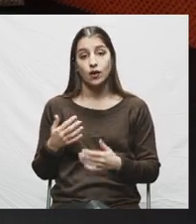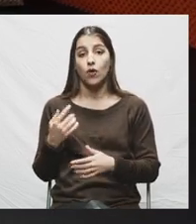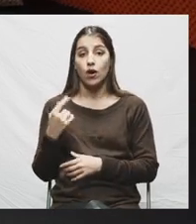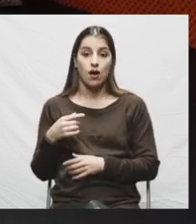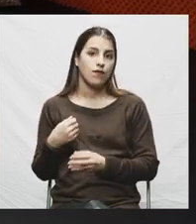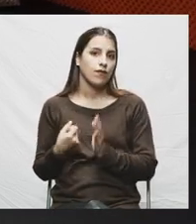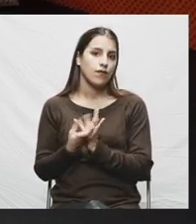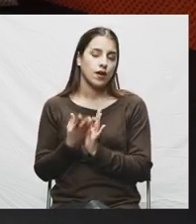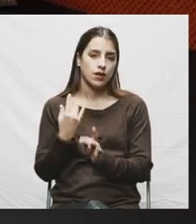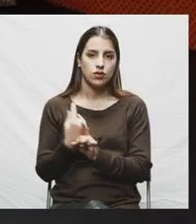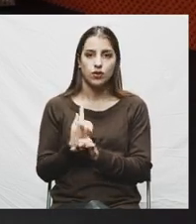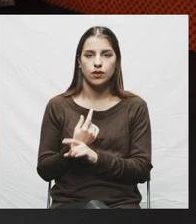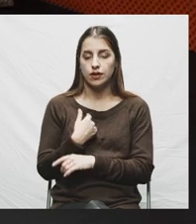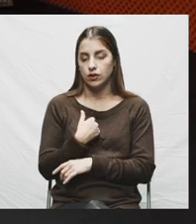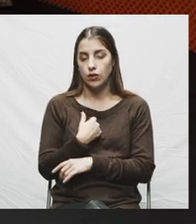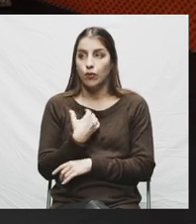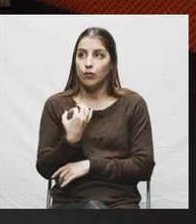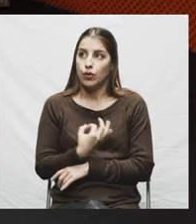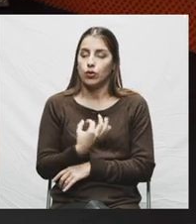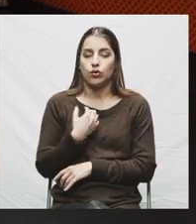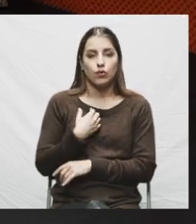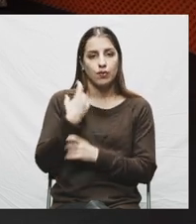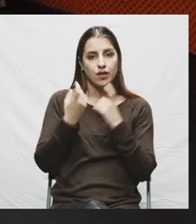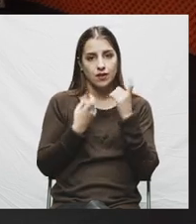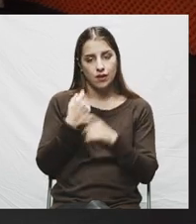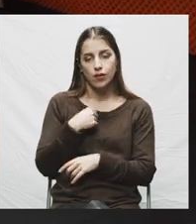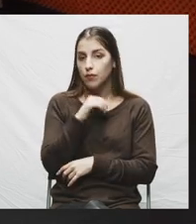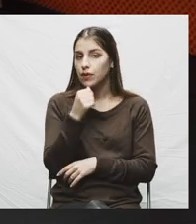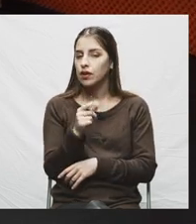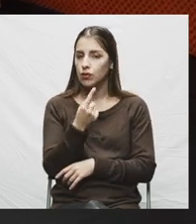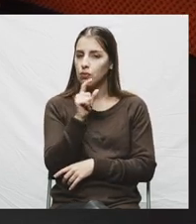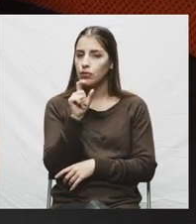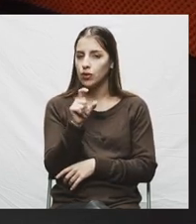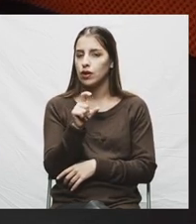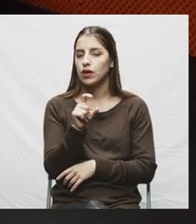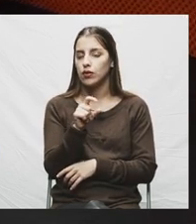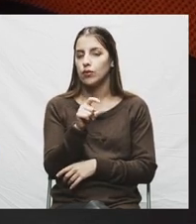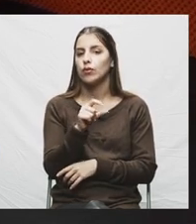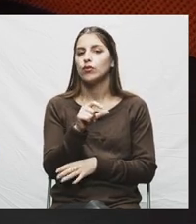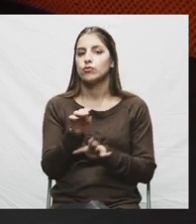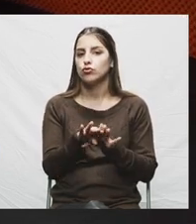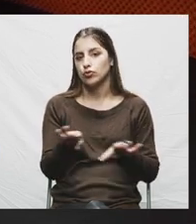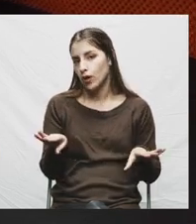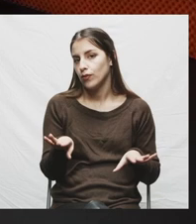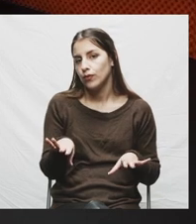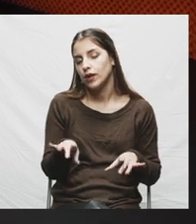thus, there were several things I… well. I, myself, even thought I lost a bit the control of that piece.